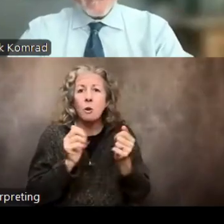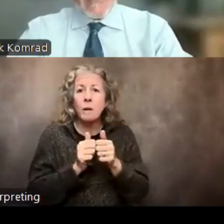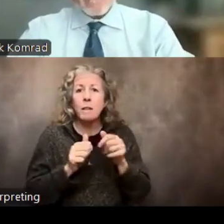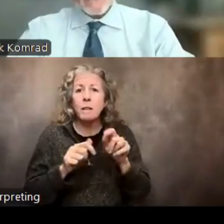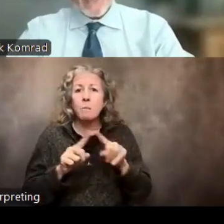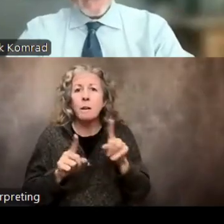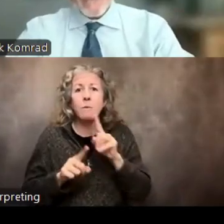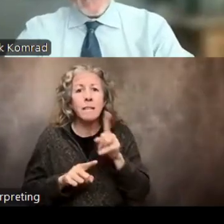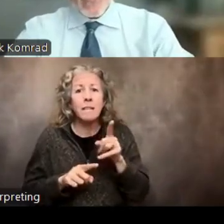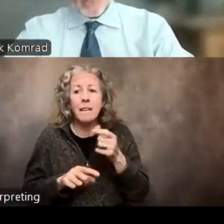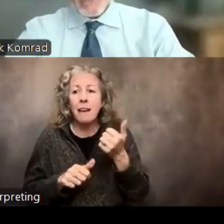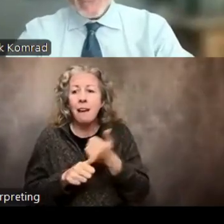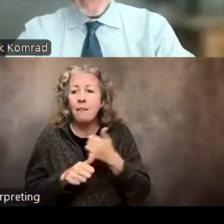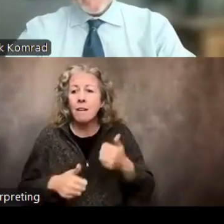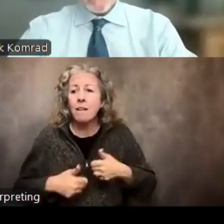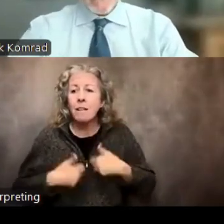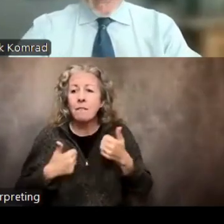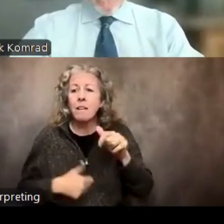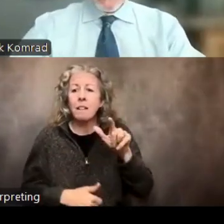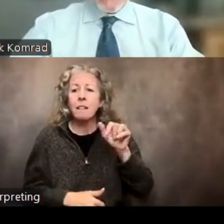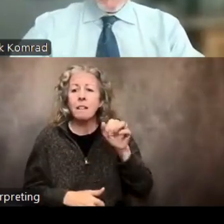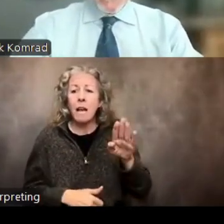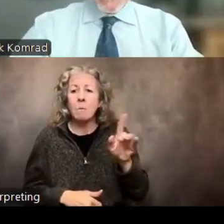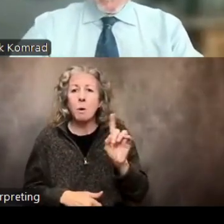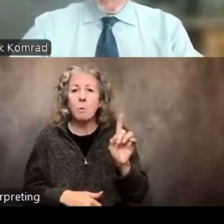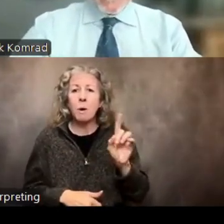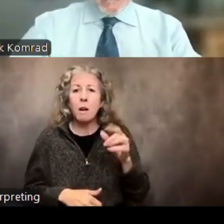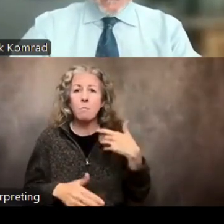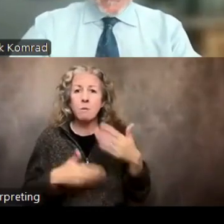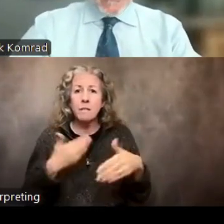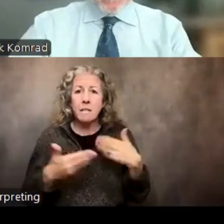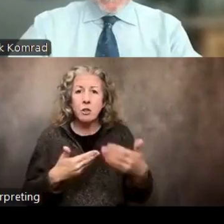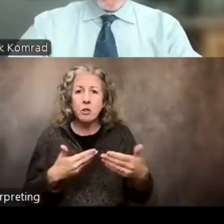laboratory around the world in which these procedures have been